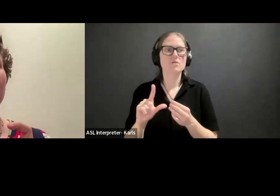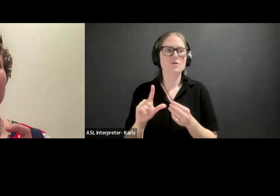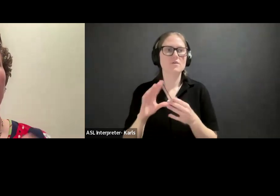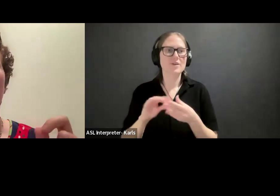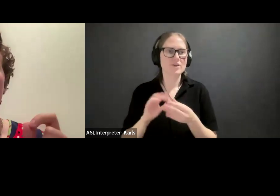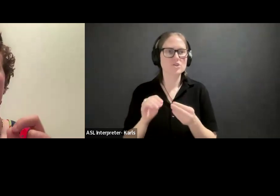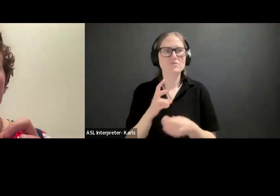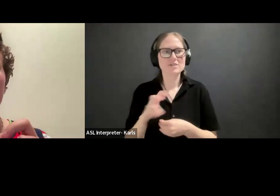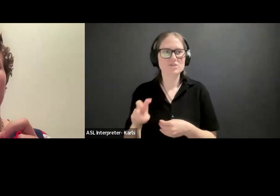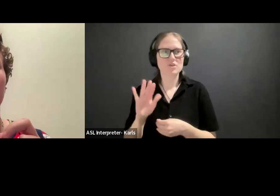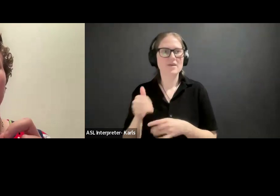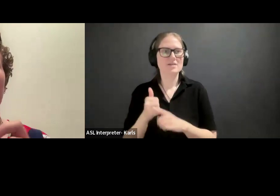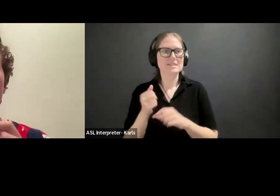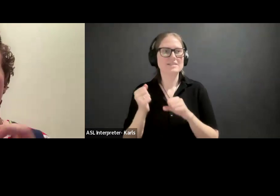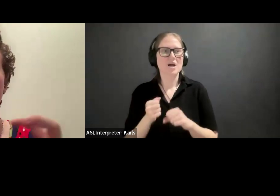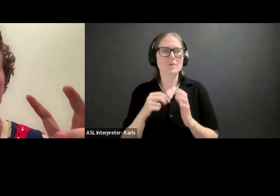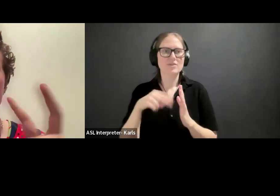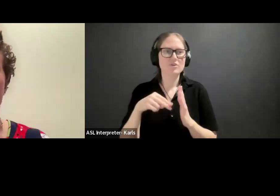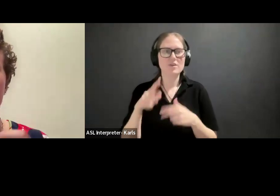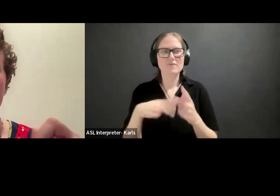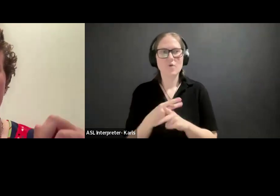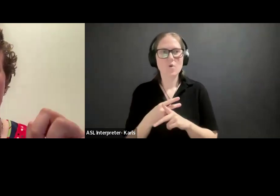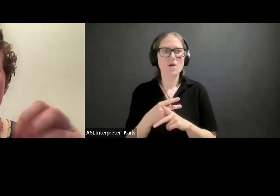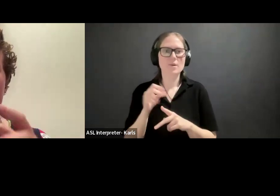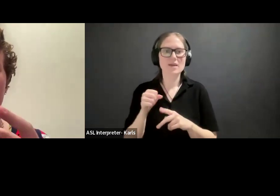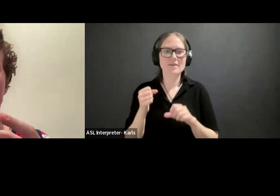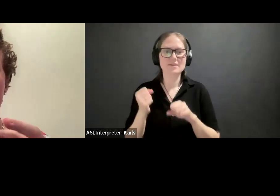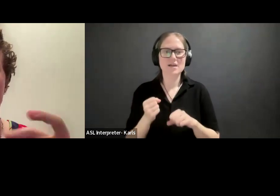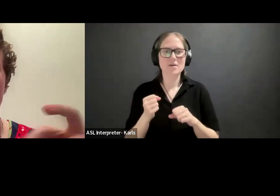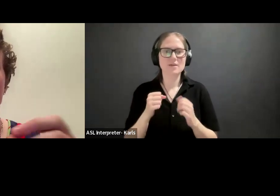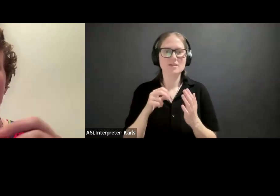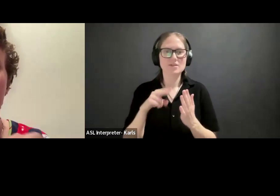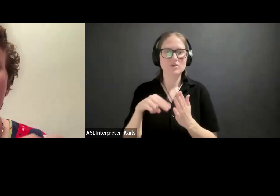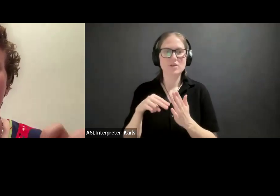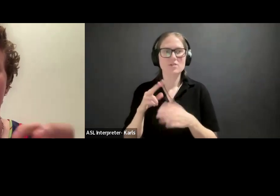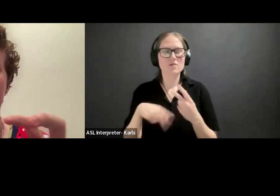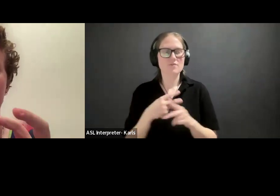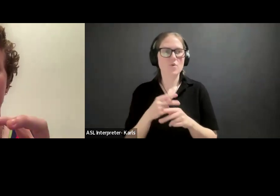form, or, like, the… yeah, the dominant literary form, kind of, in maybe trans writing, or…